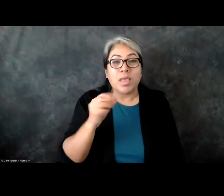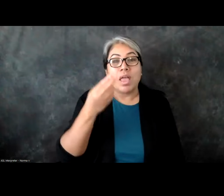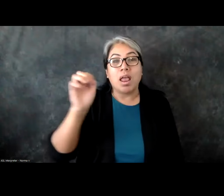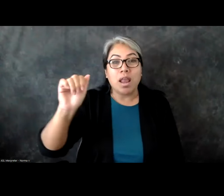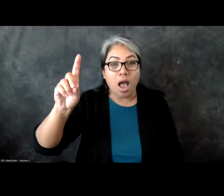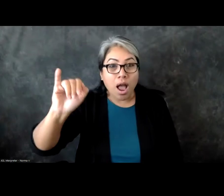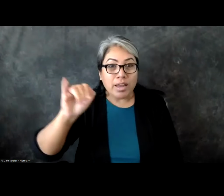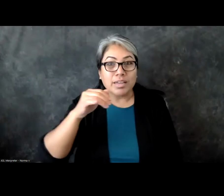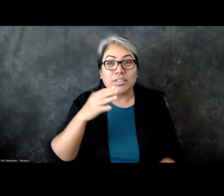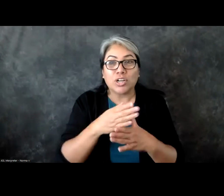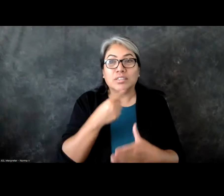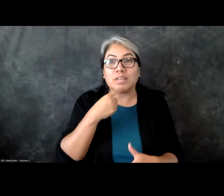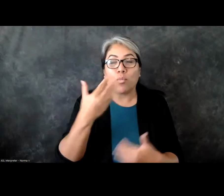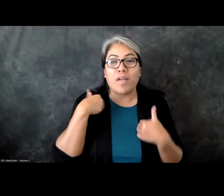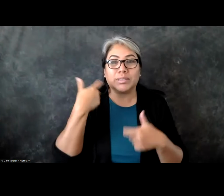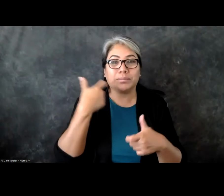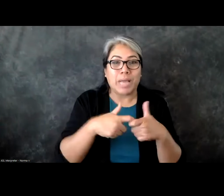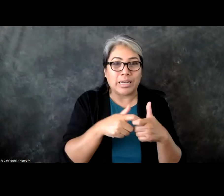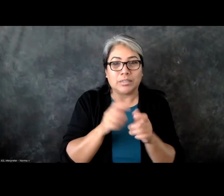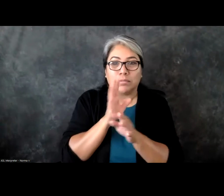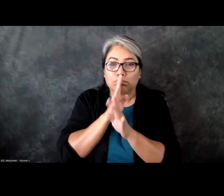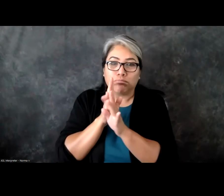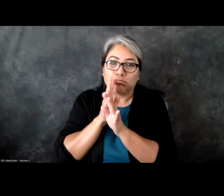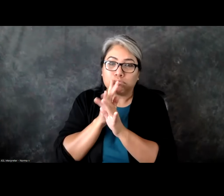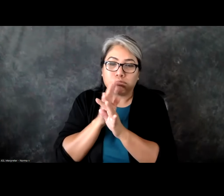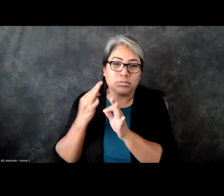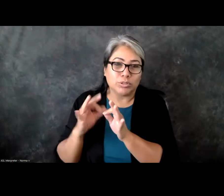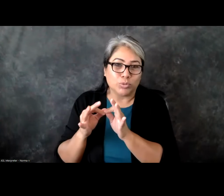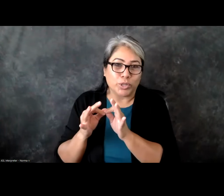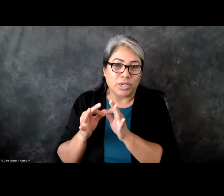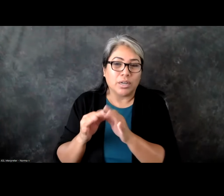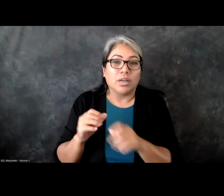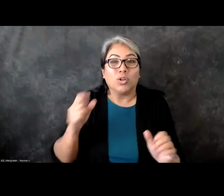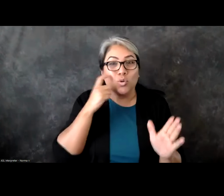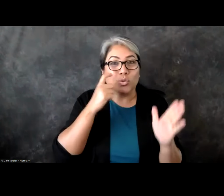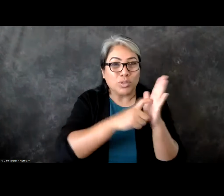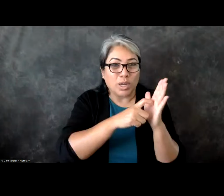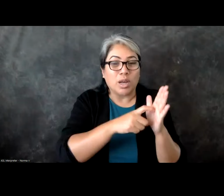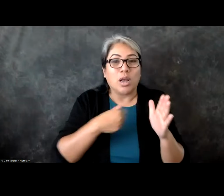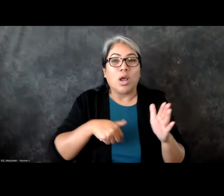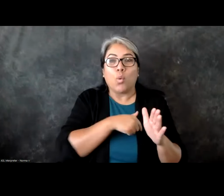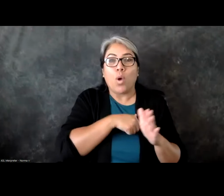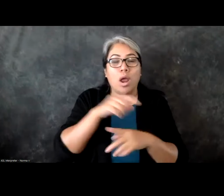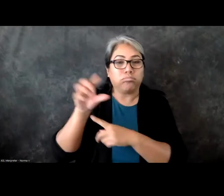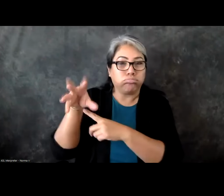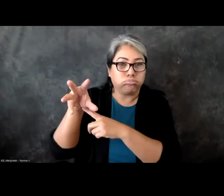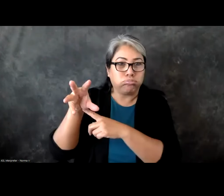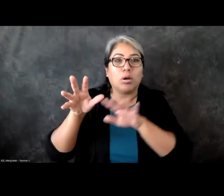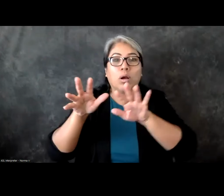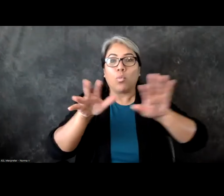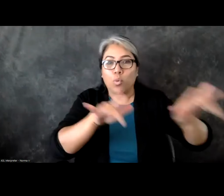is distracting to you, go to hide subtitle. And as Heidi shared, we have Spanish interpreting today. As you